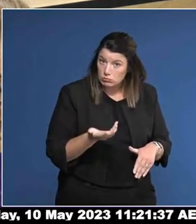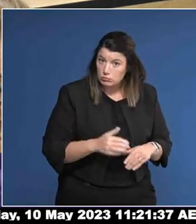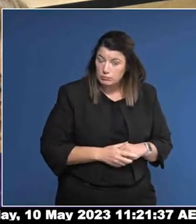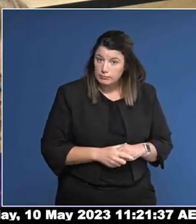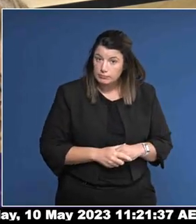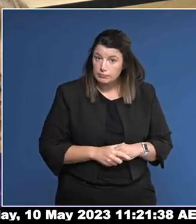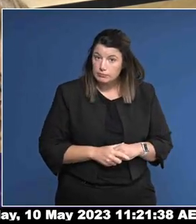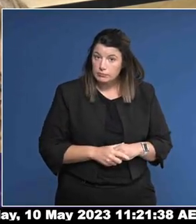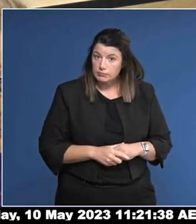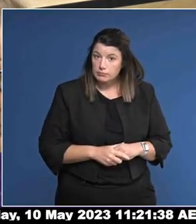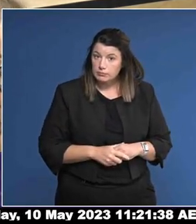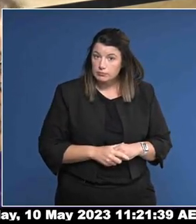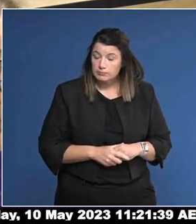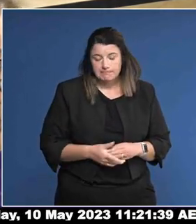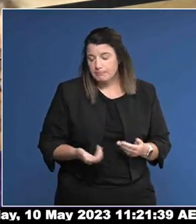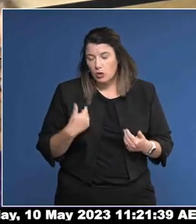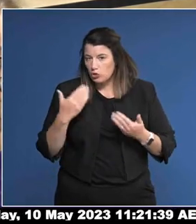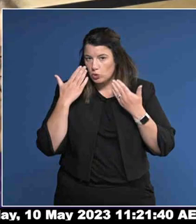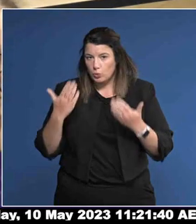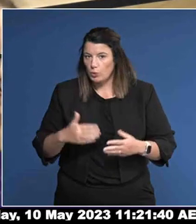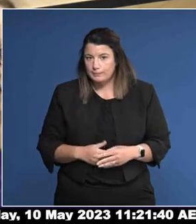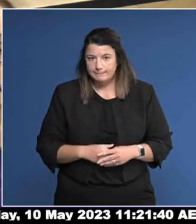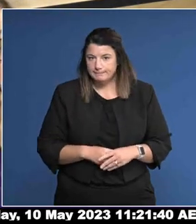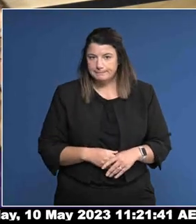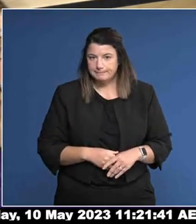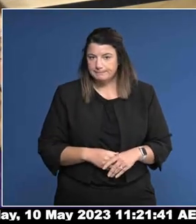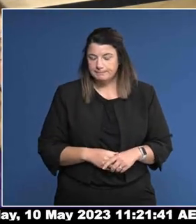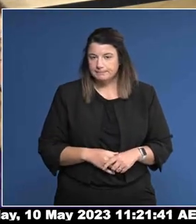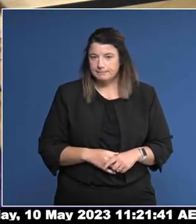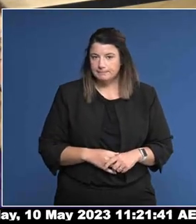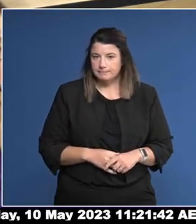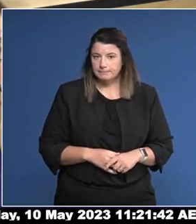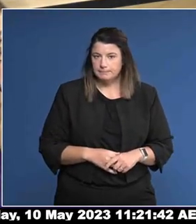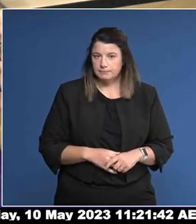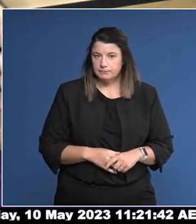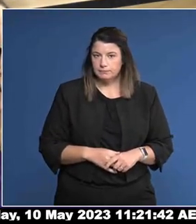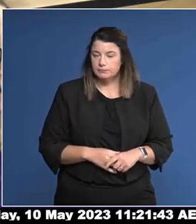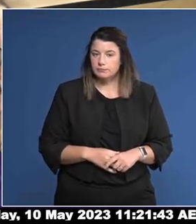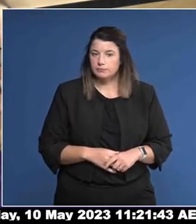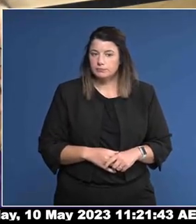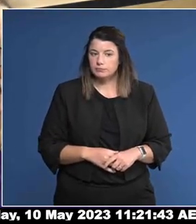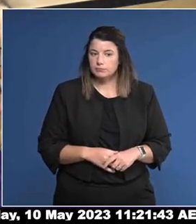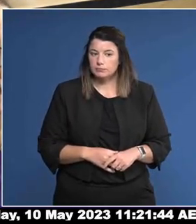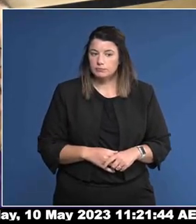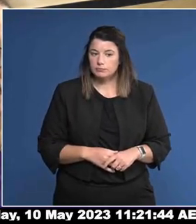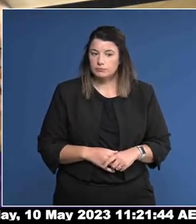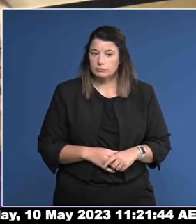I'm not aware whether that occurred or not. In the absence of records, is it more likely that it simply did not occur?